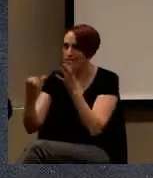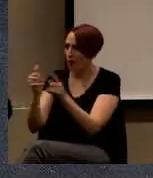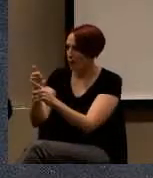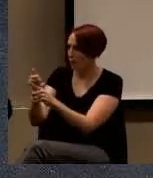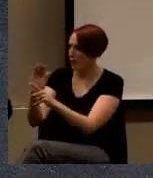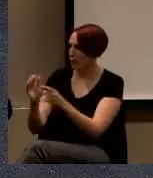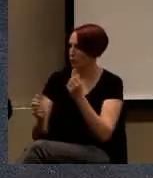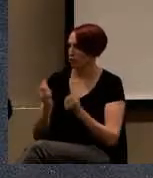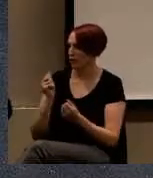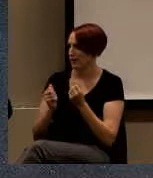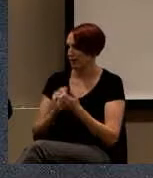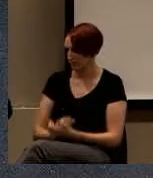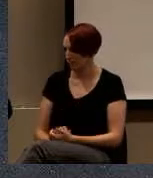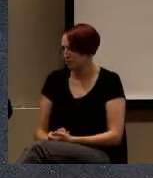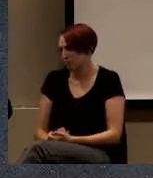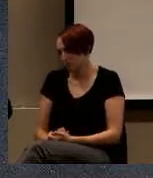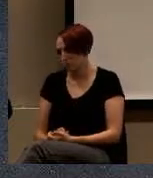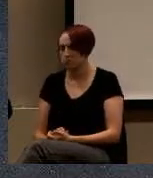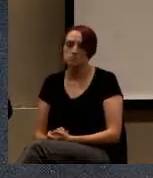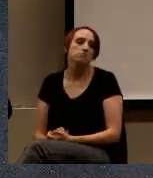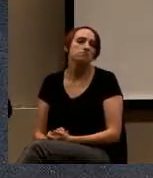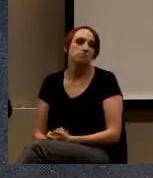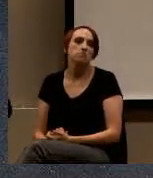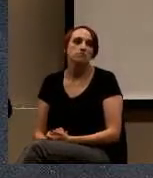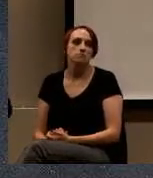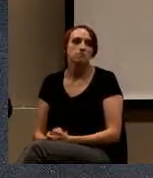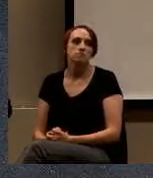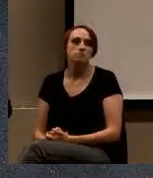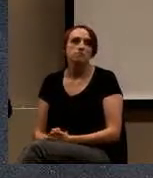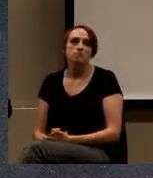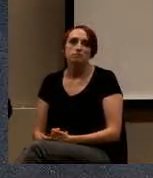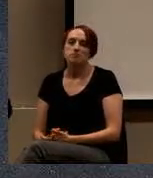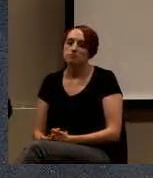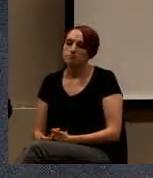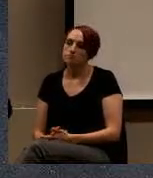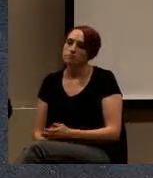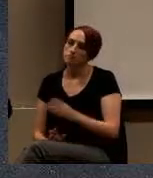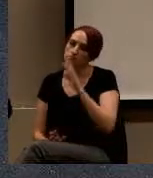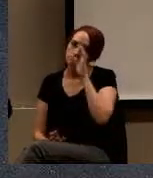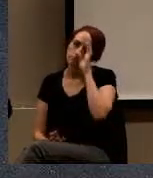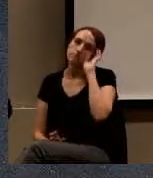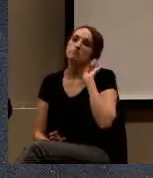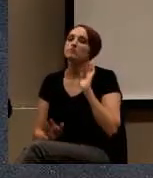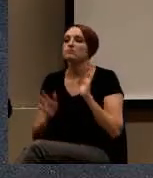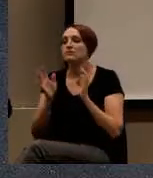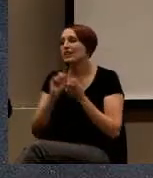a very visual task. Changes in our physical well-being, such as our